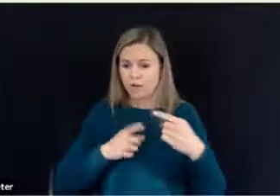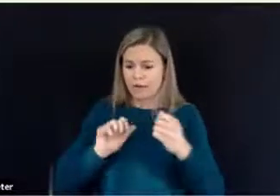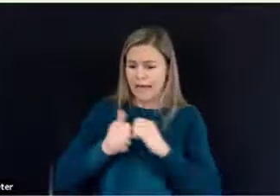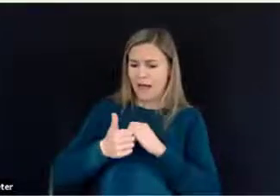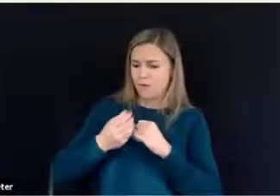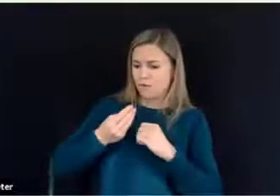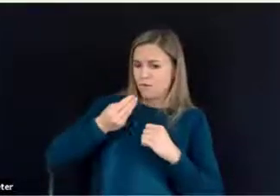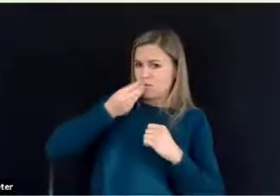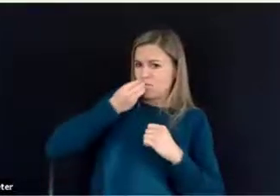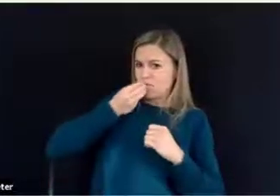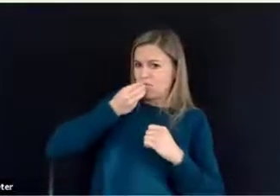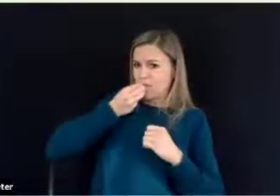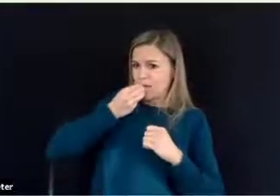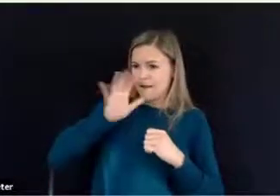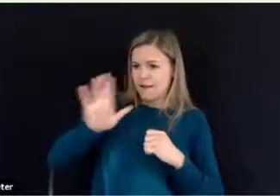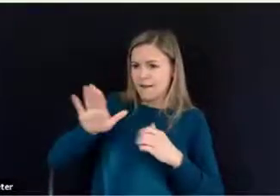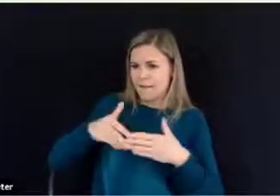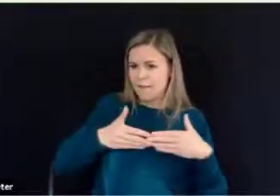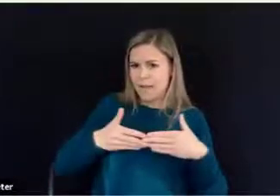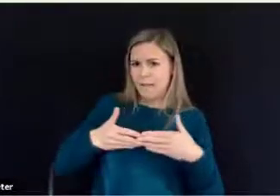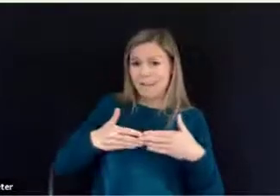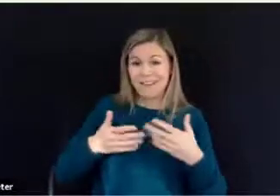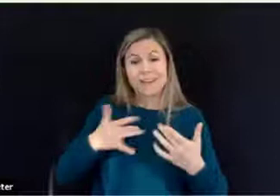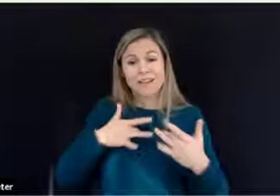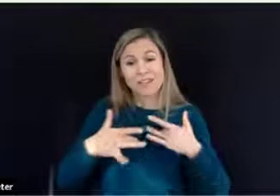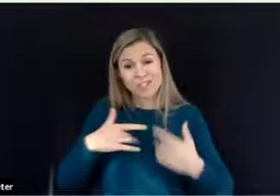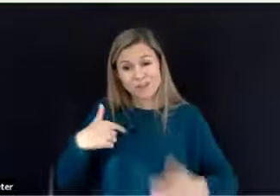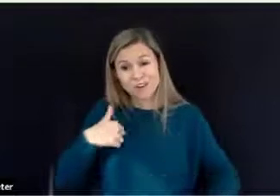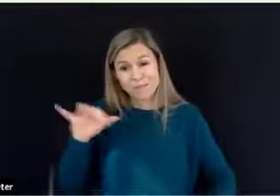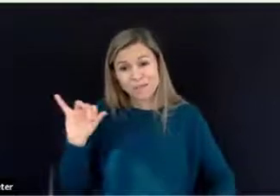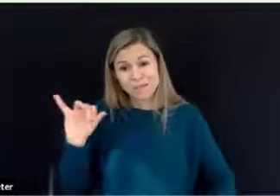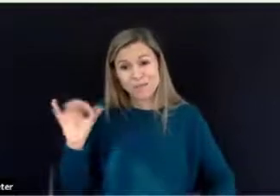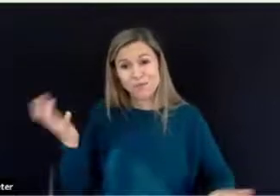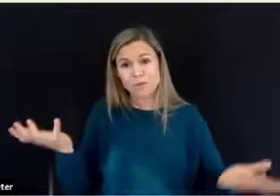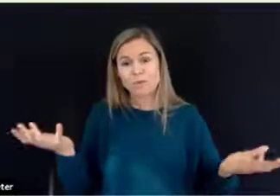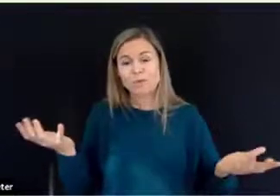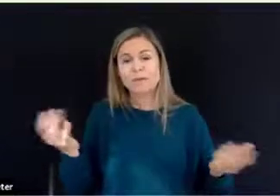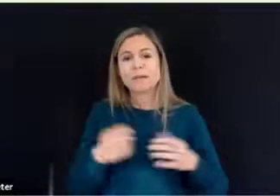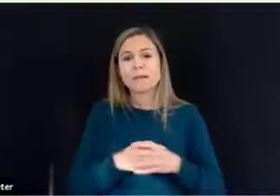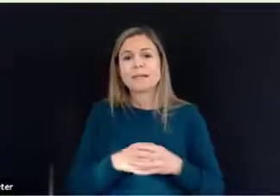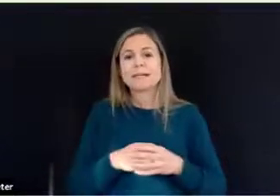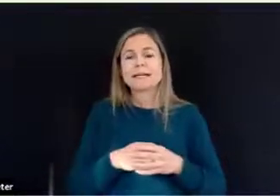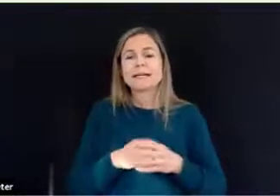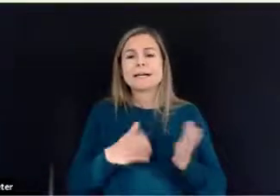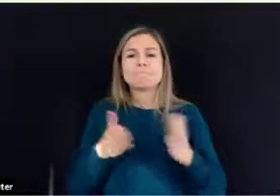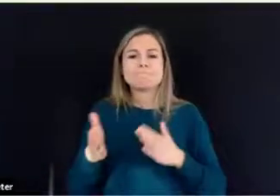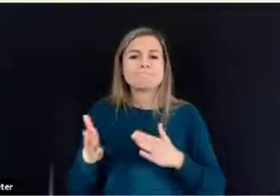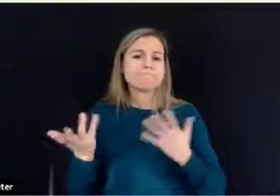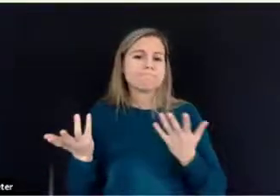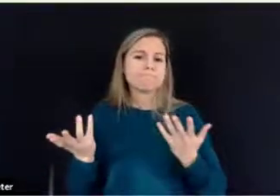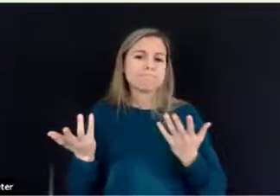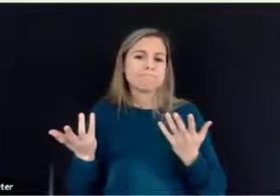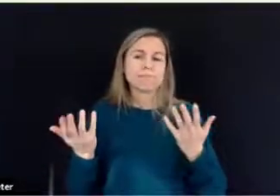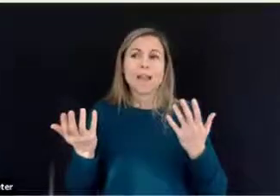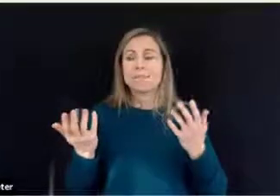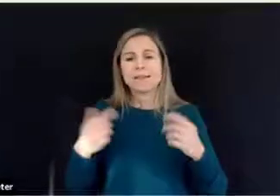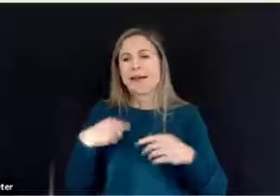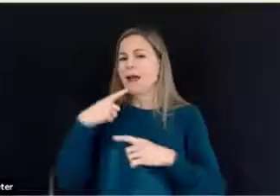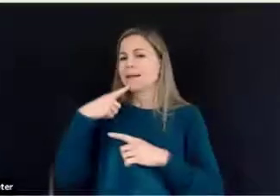so that was concerning for me. Without I tell my mother this all the time,